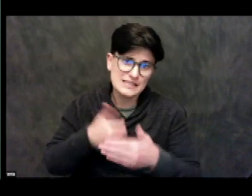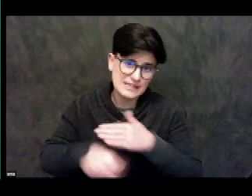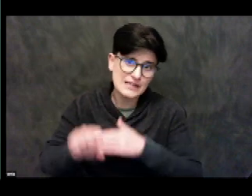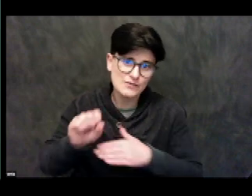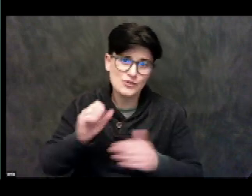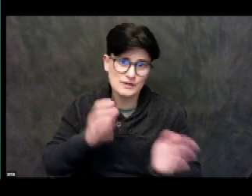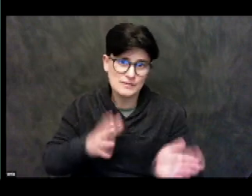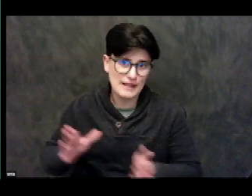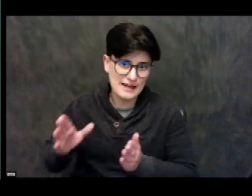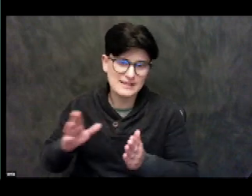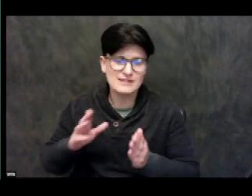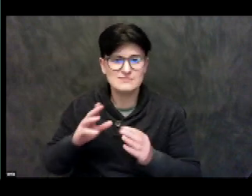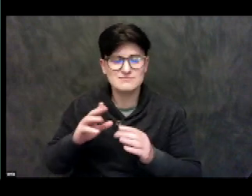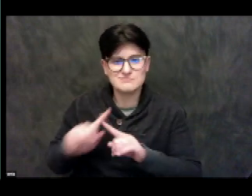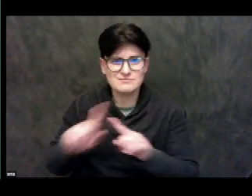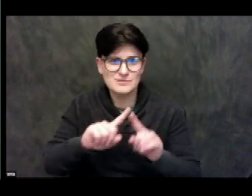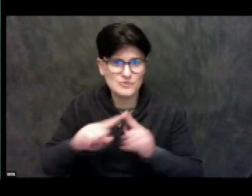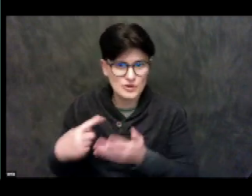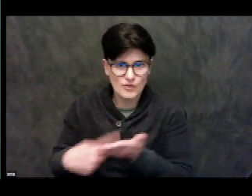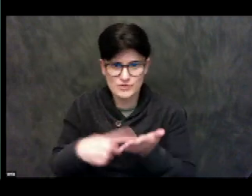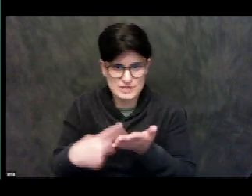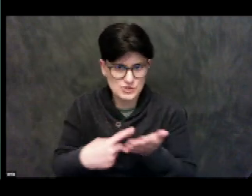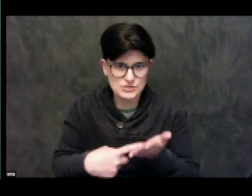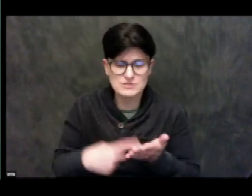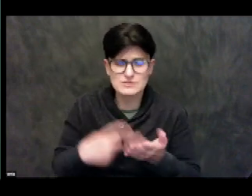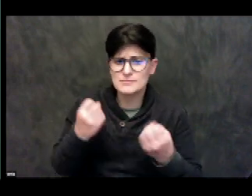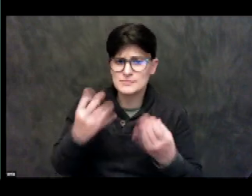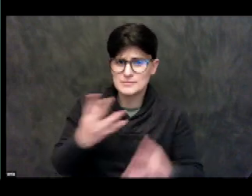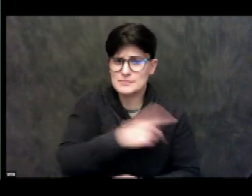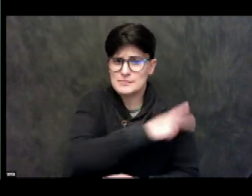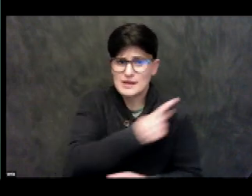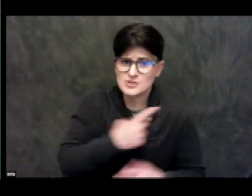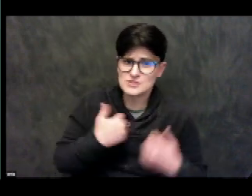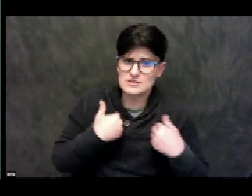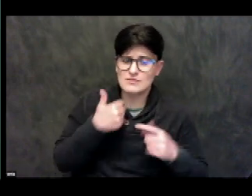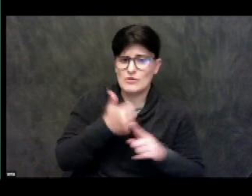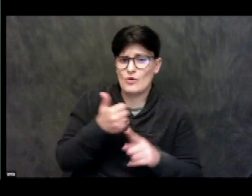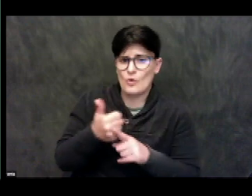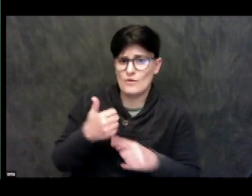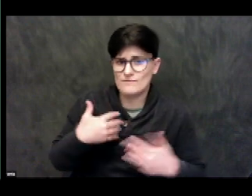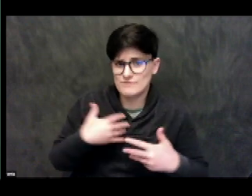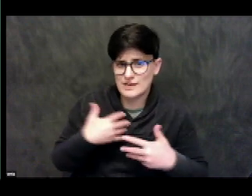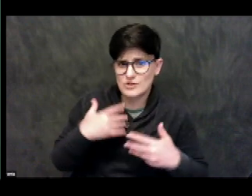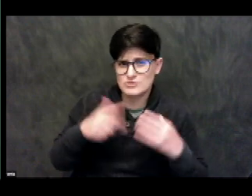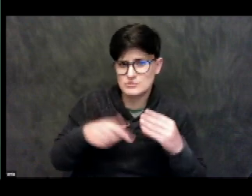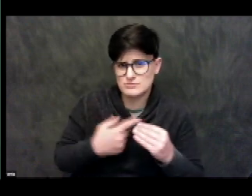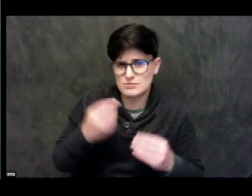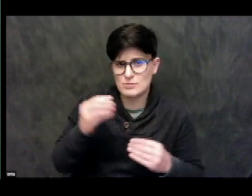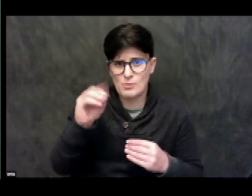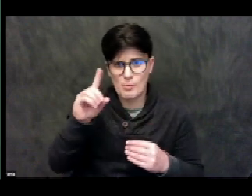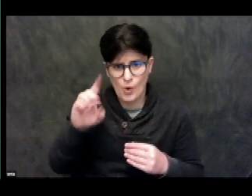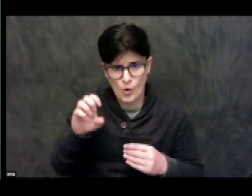Many patients have their own fears regarding motive delivery. Lauren talked about her initial thought process